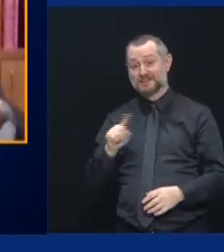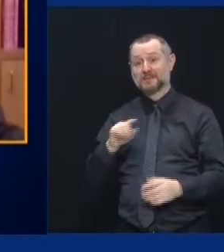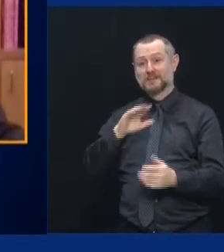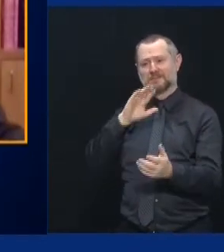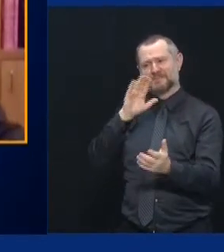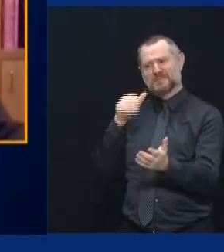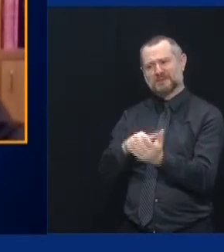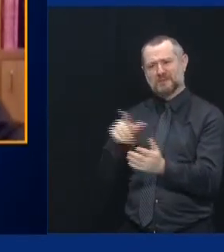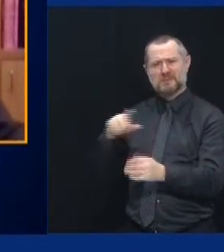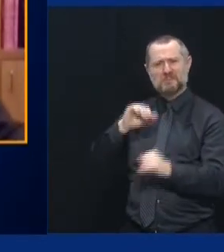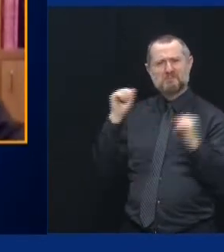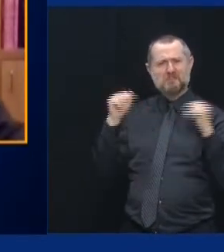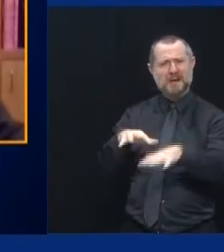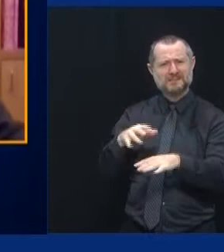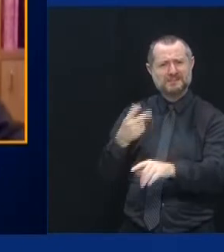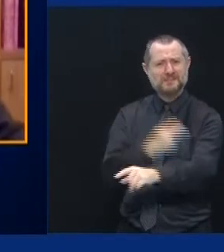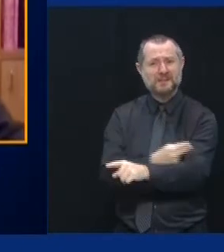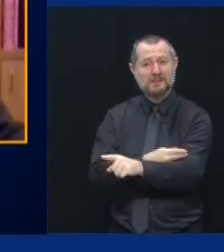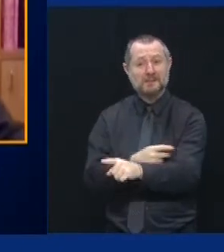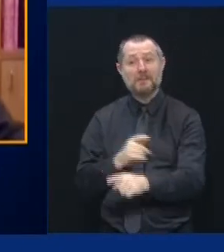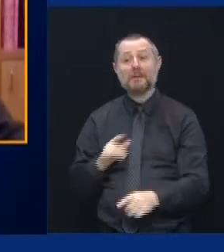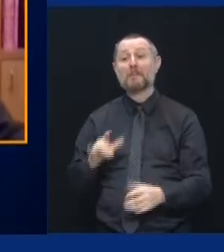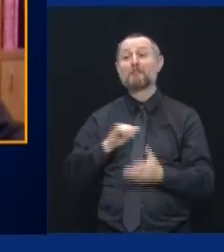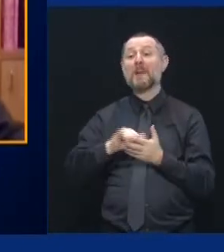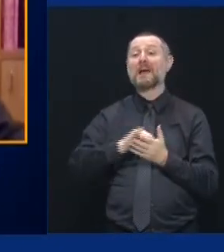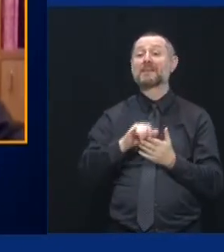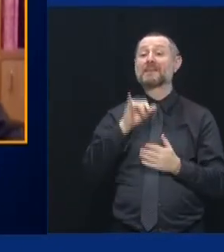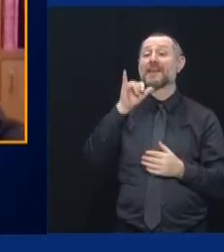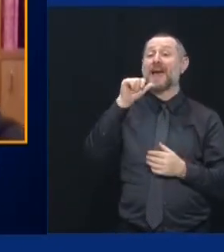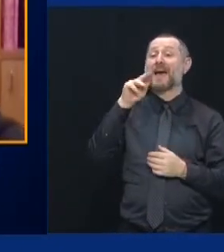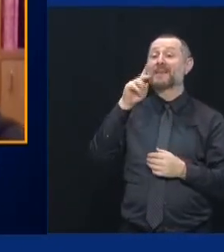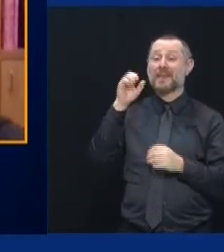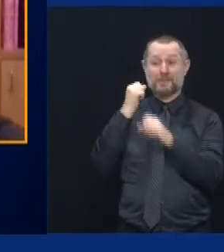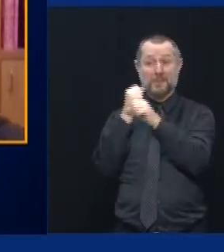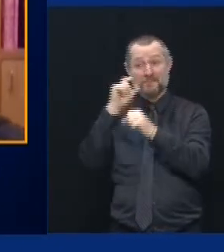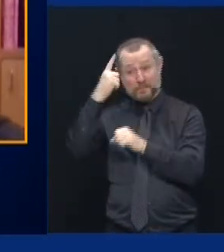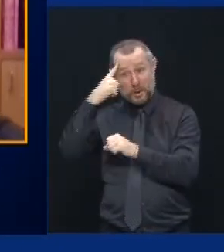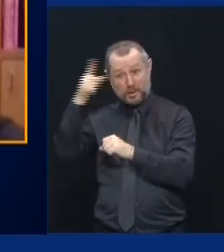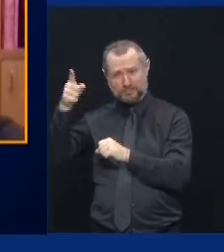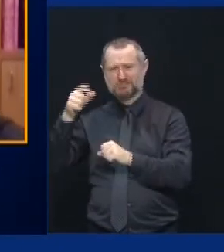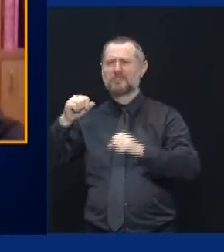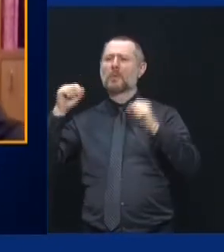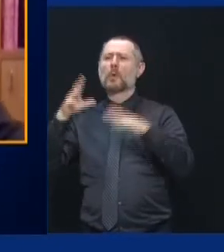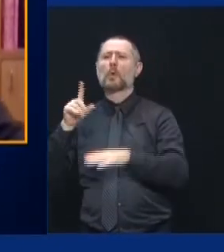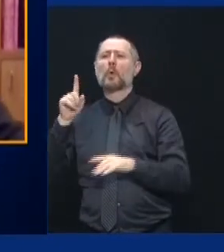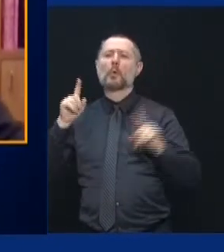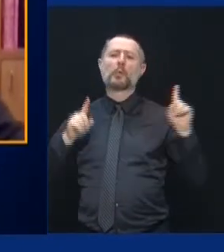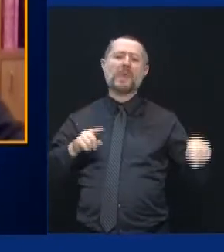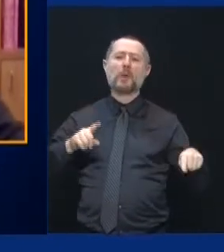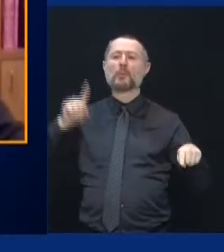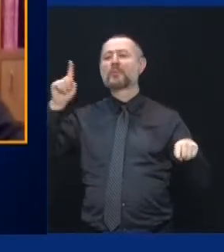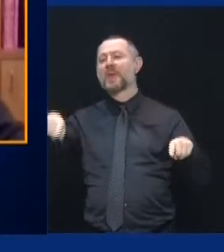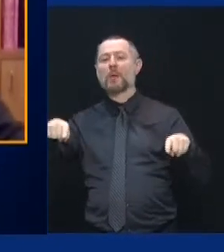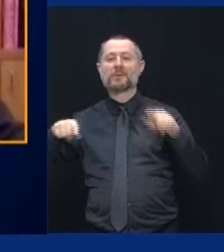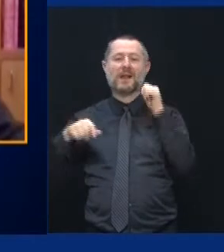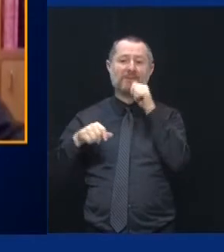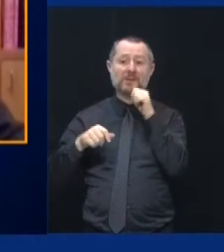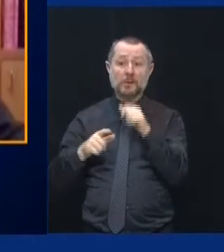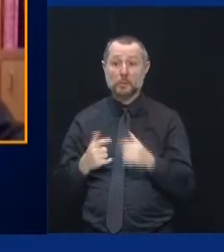THAT DWARVES EVERYTHING. YOU TAKE A PLACE LIKE THE JAVITS CENTER, NOW A BIG MASS VACCINATION SITE, YANKEE